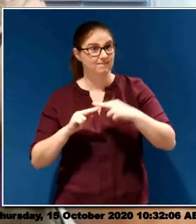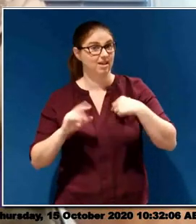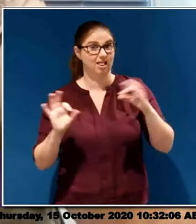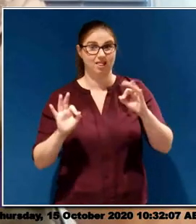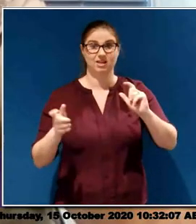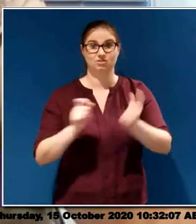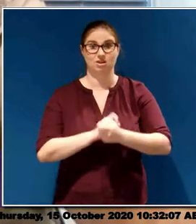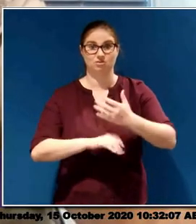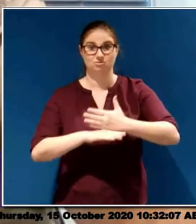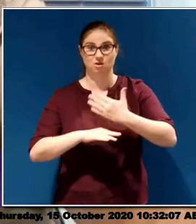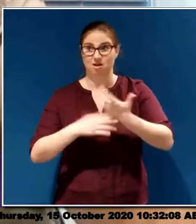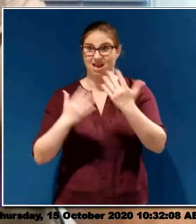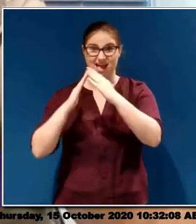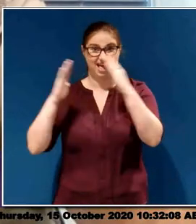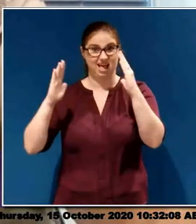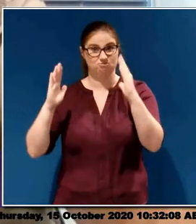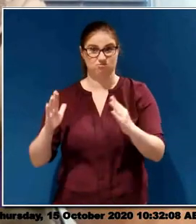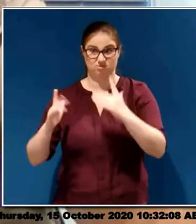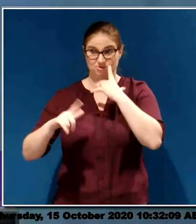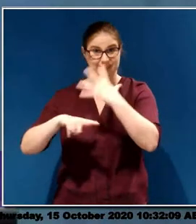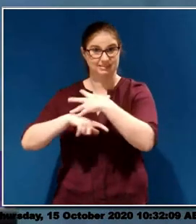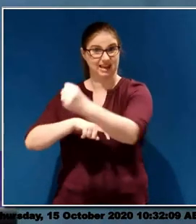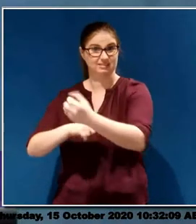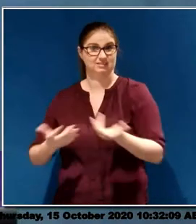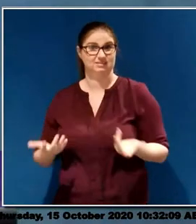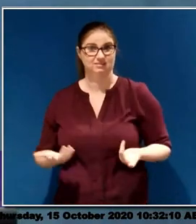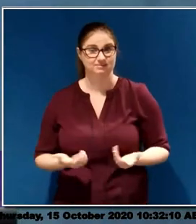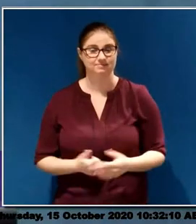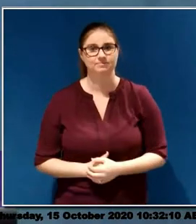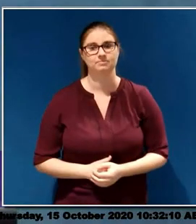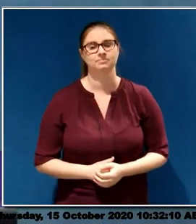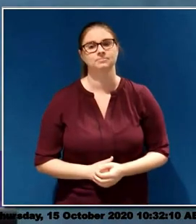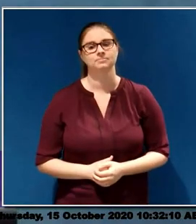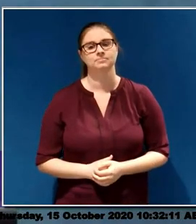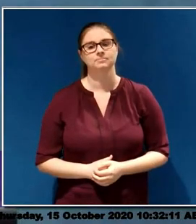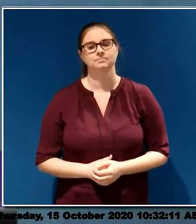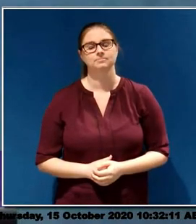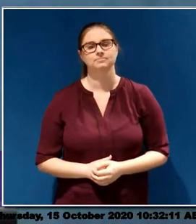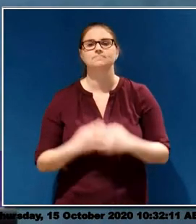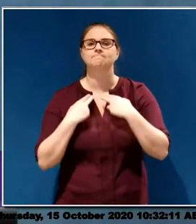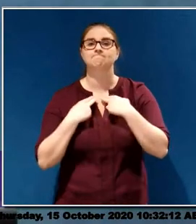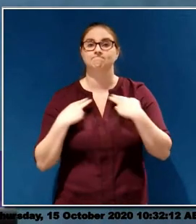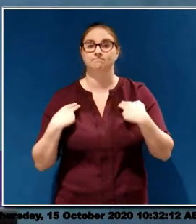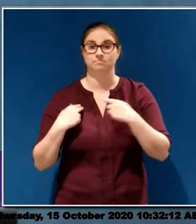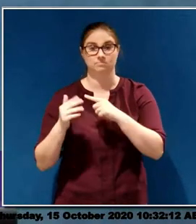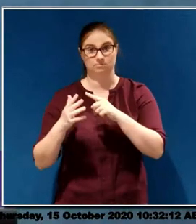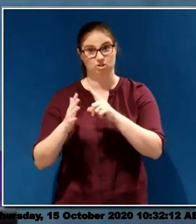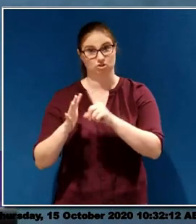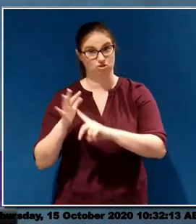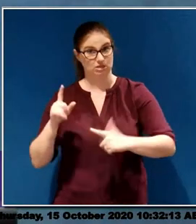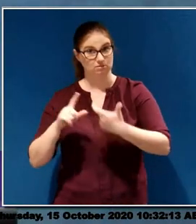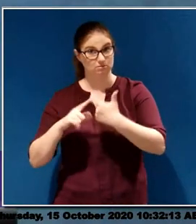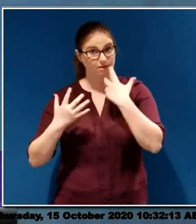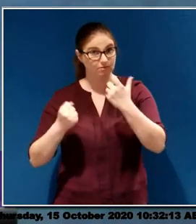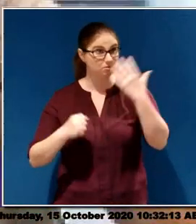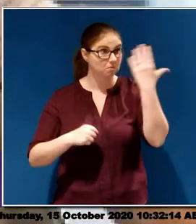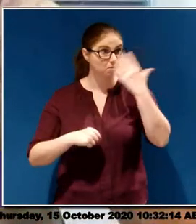And so did Jack keep getting in trouble at school? Yeah, for sure. That was a constant.